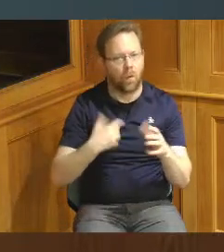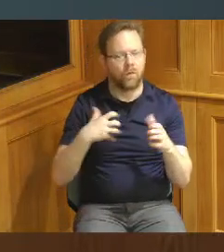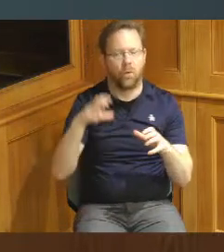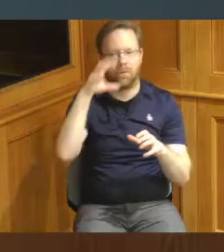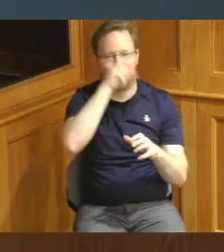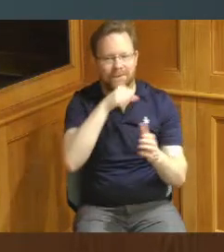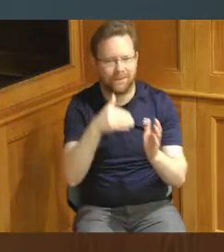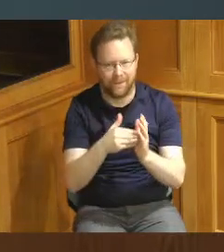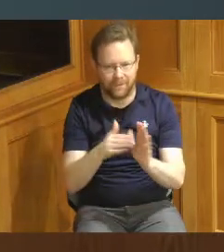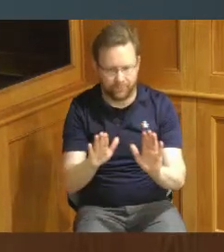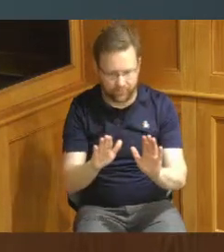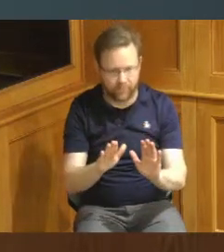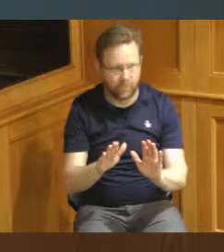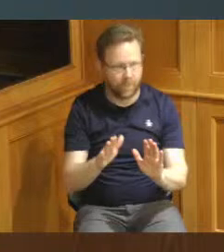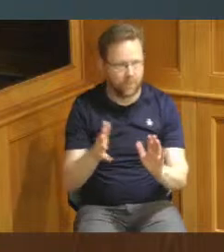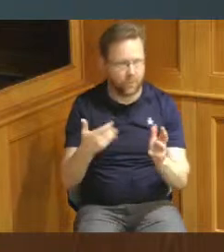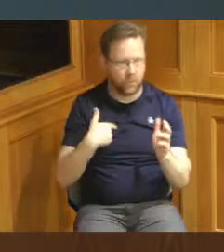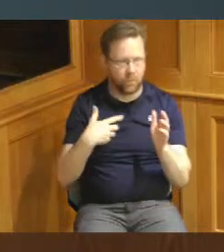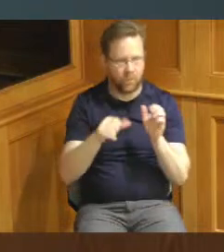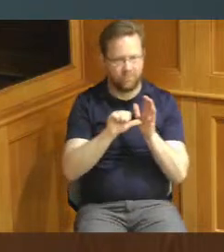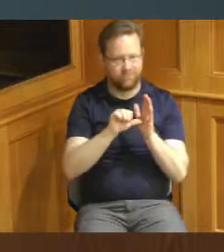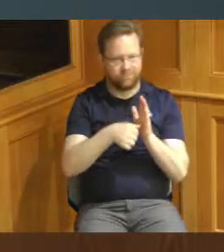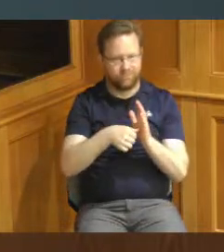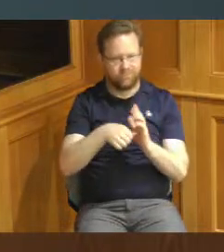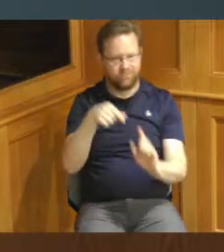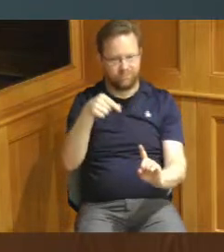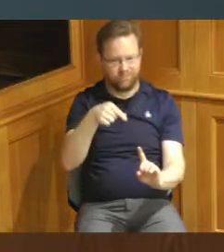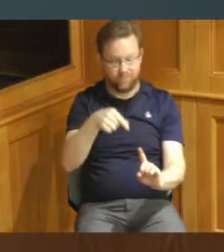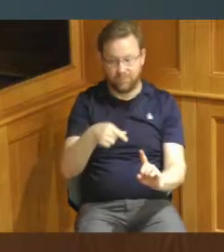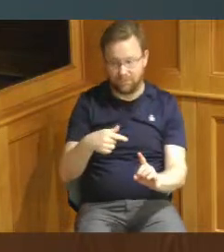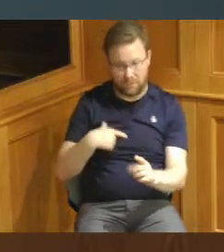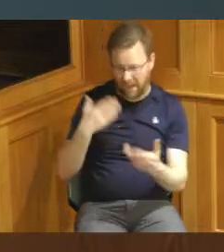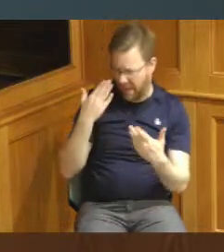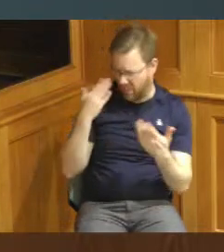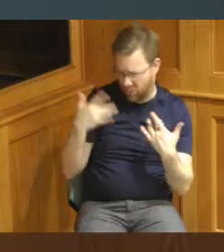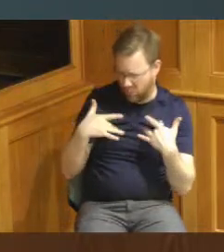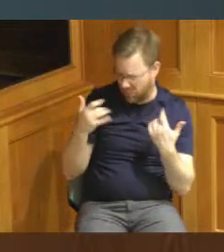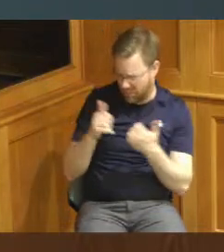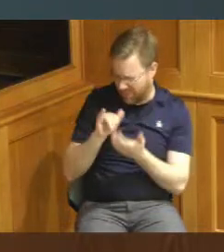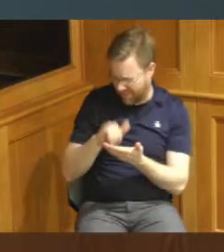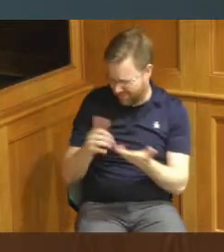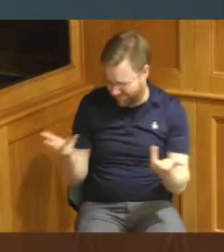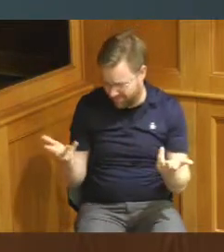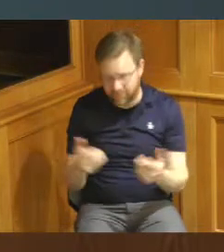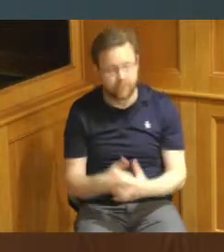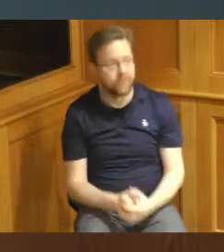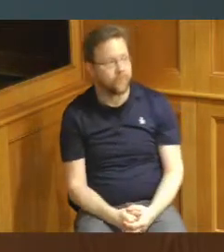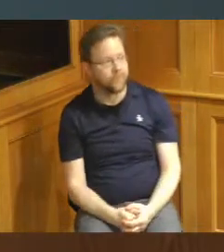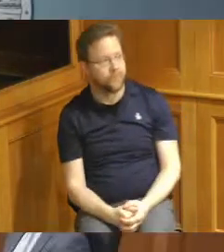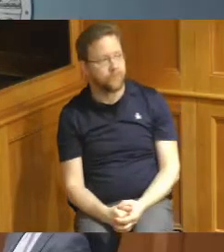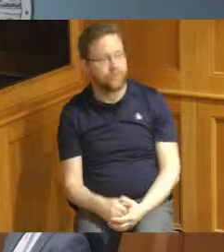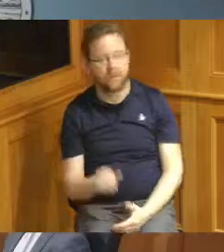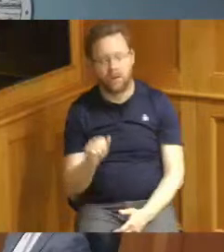Creek to Indian Hill this is an improvement a reconstruction of the road pavement guardrail and